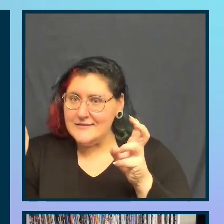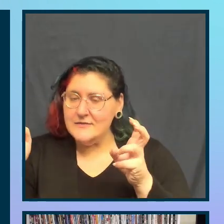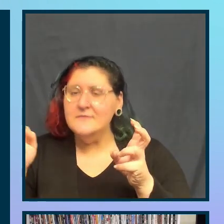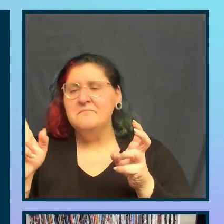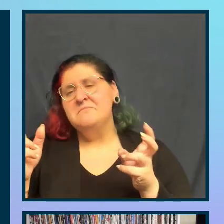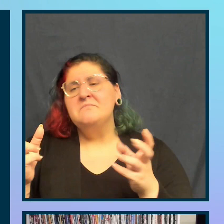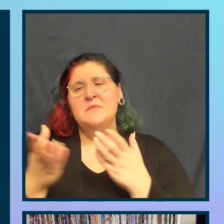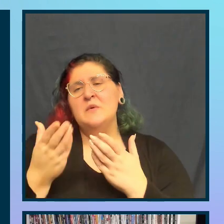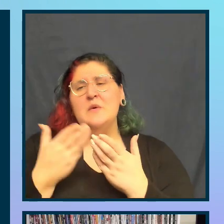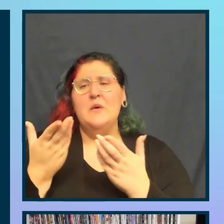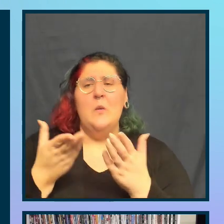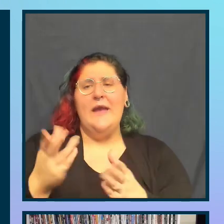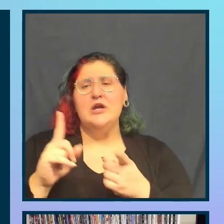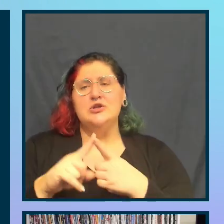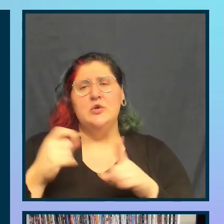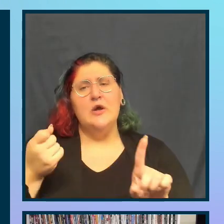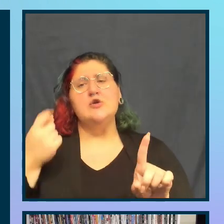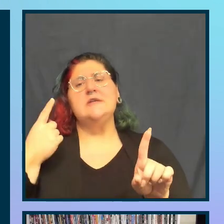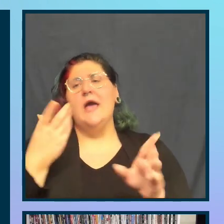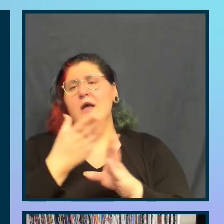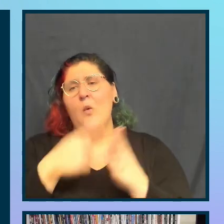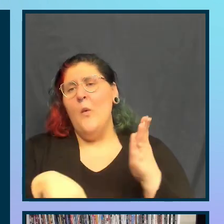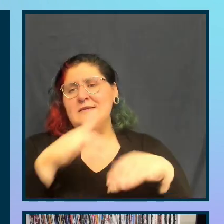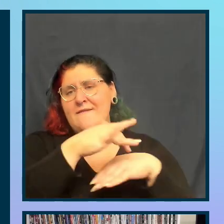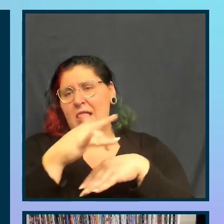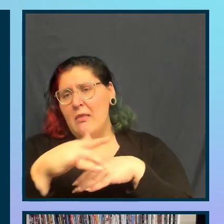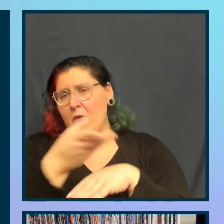being offered on the page. It's the same idea as someone scanning through